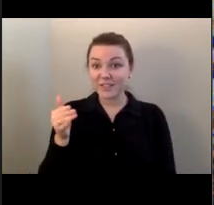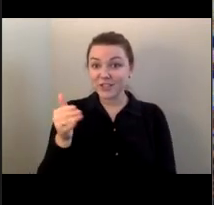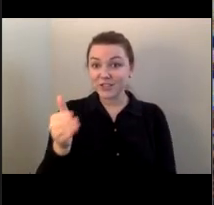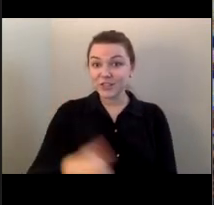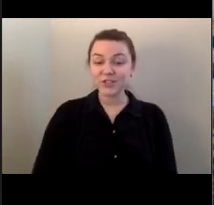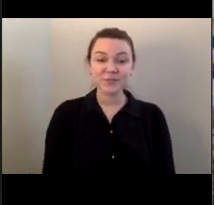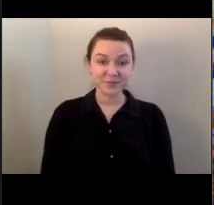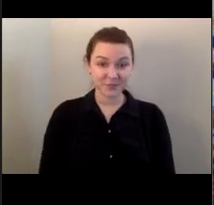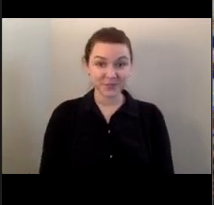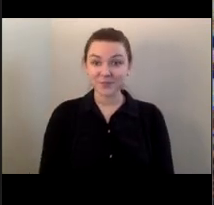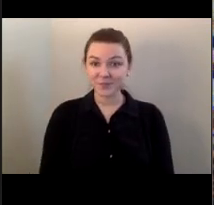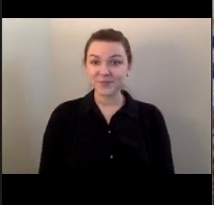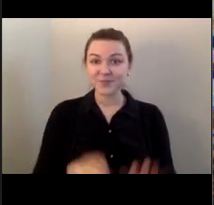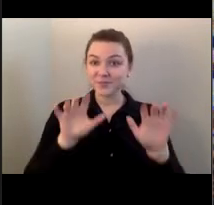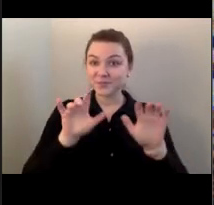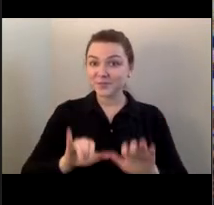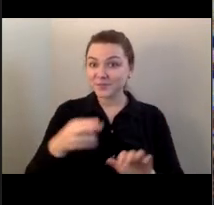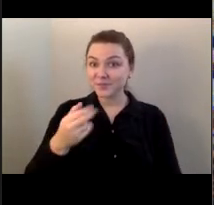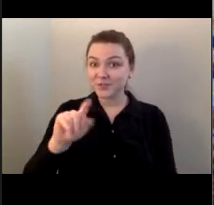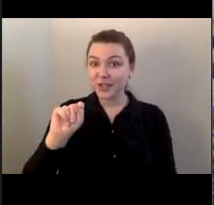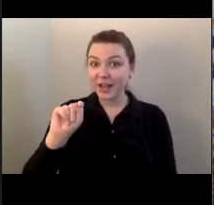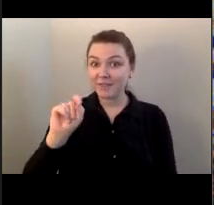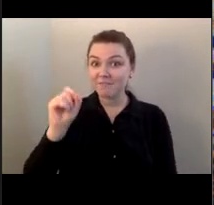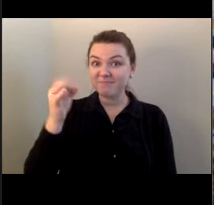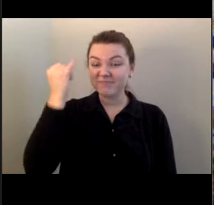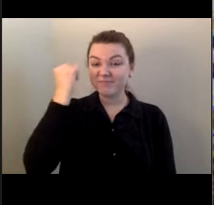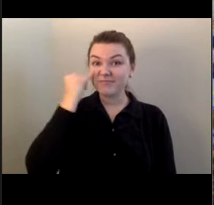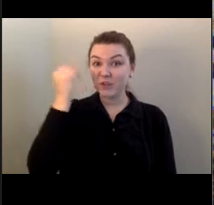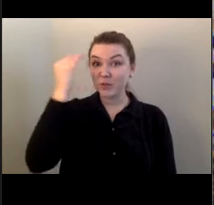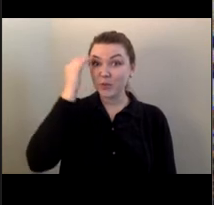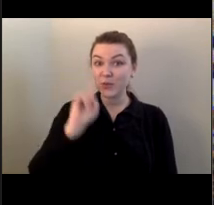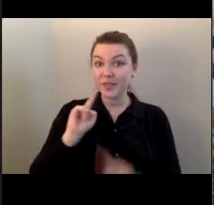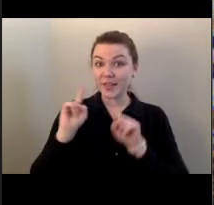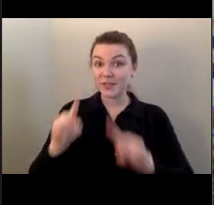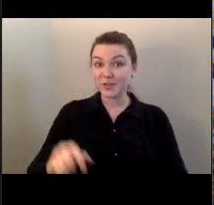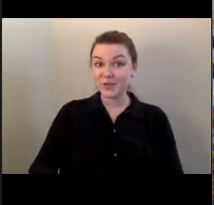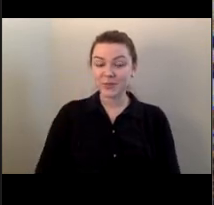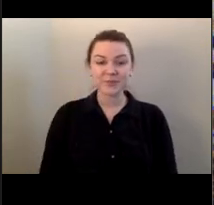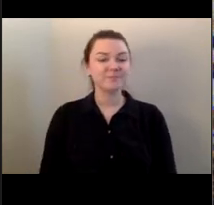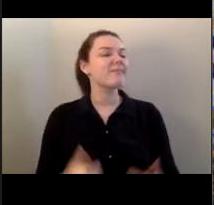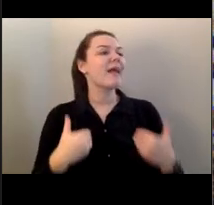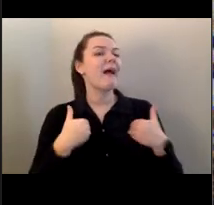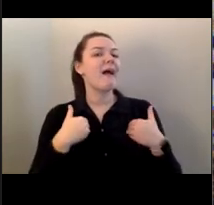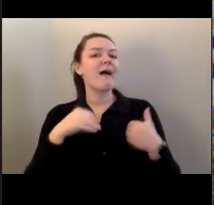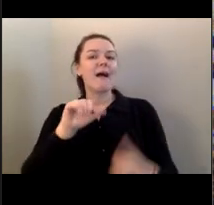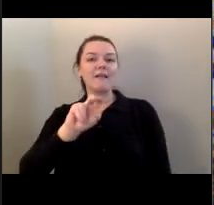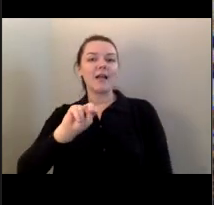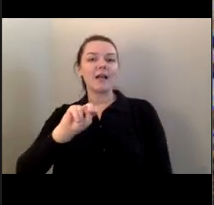Go ahead and write it in the chat. [Kathy] We have some angelfish. Yeah.